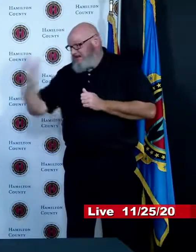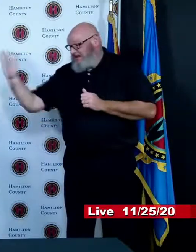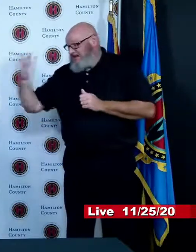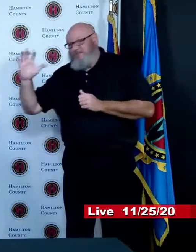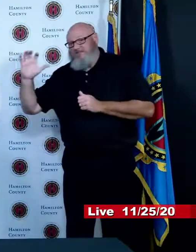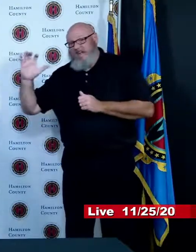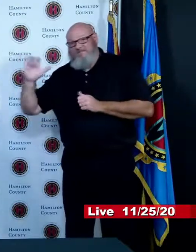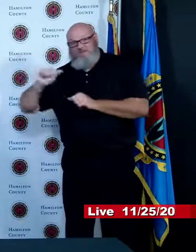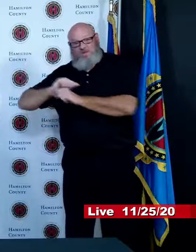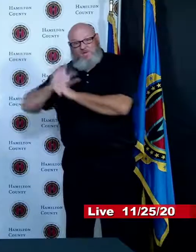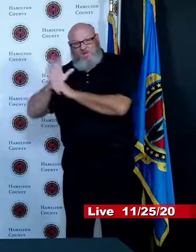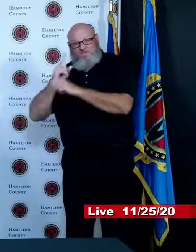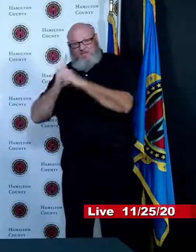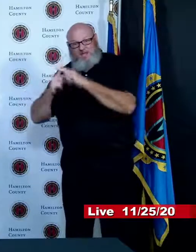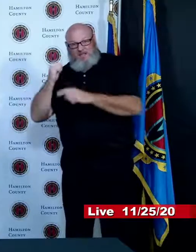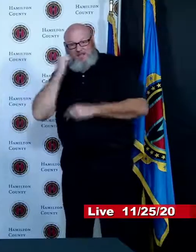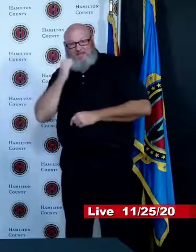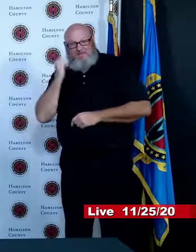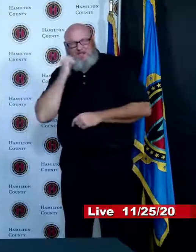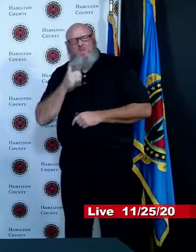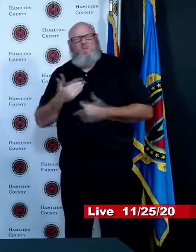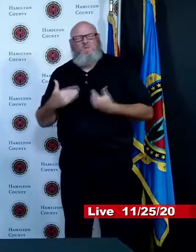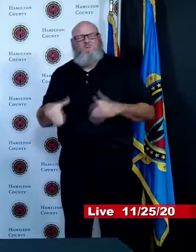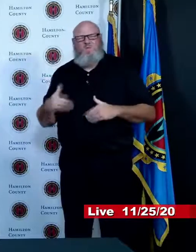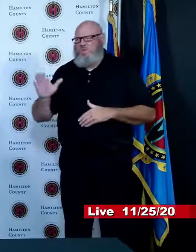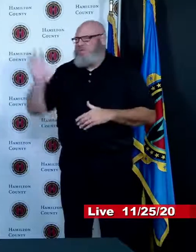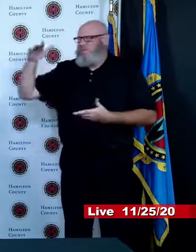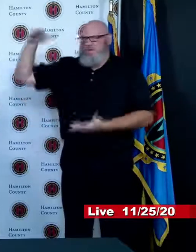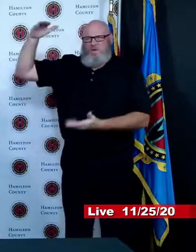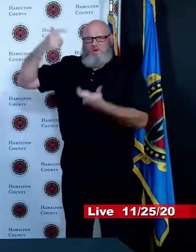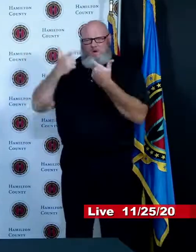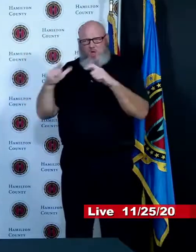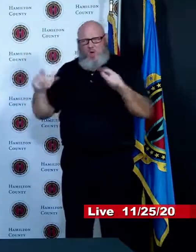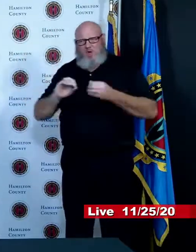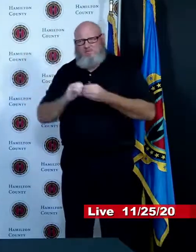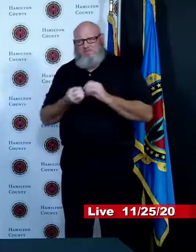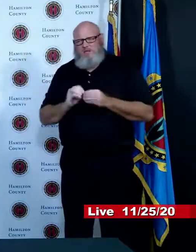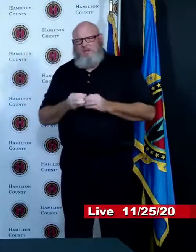that we're seeing right now the last seven days in general have had less cases than the week prior